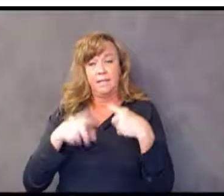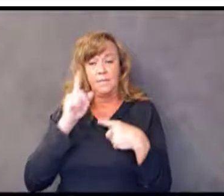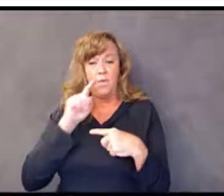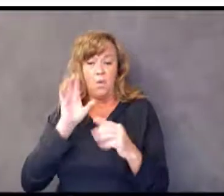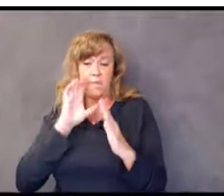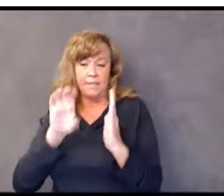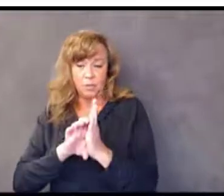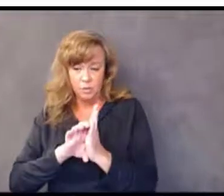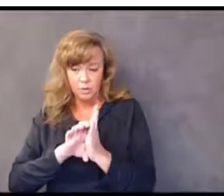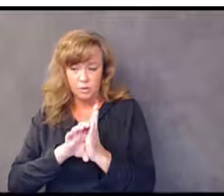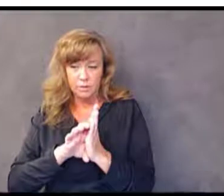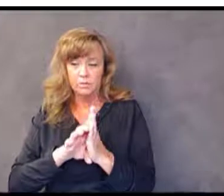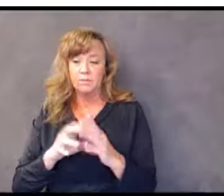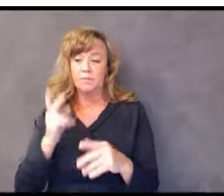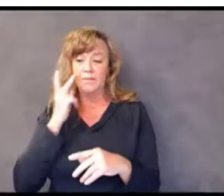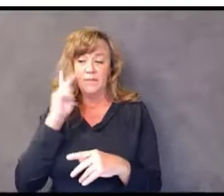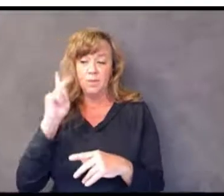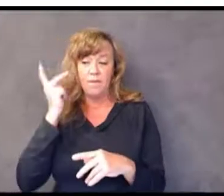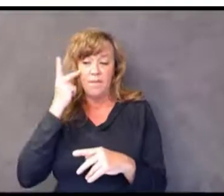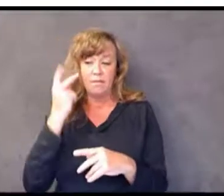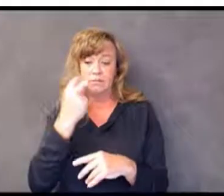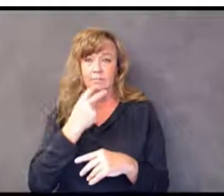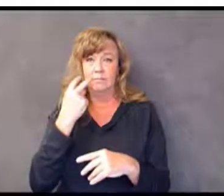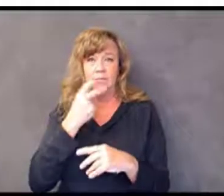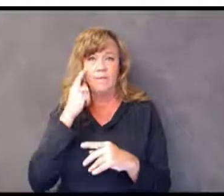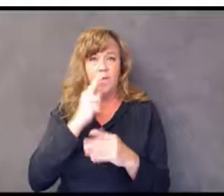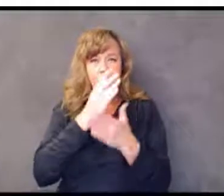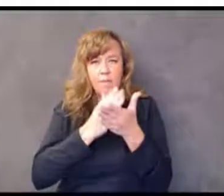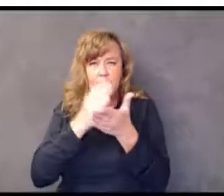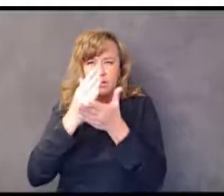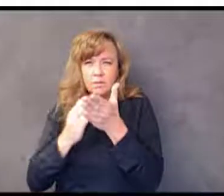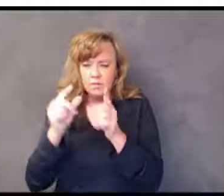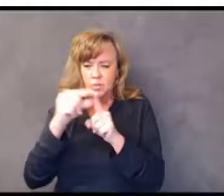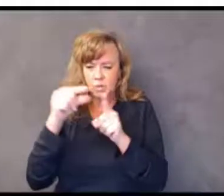production of syllables and compound words.